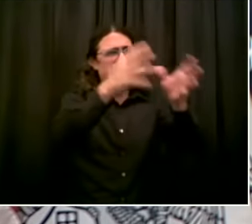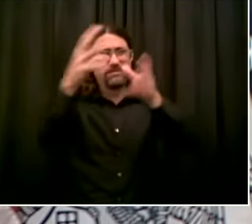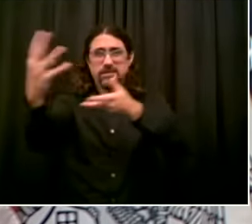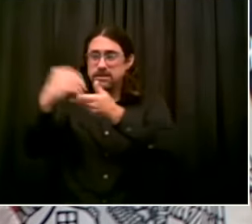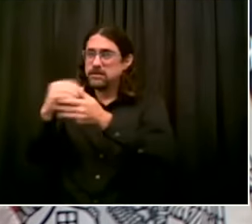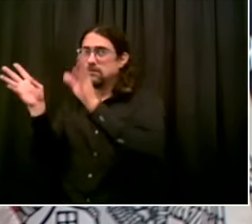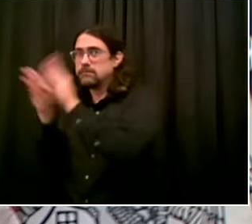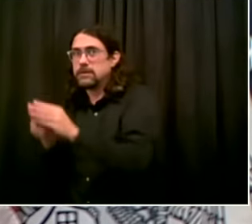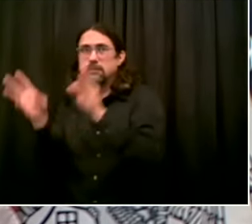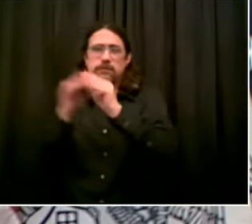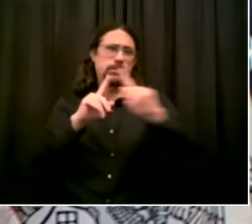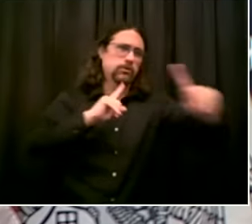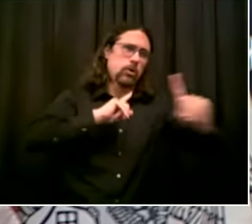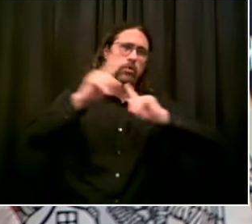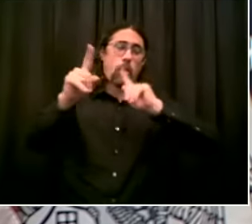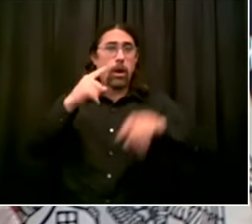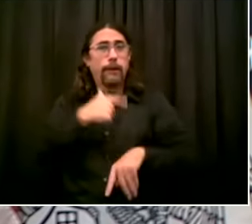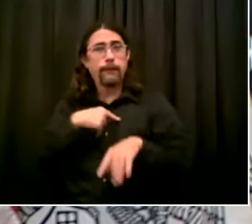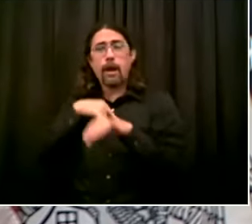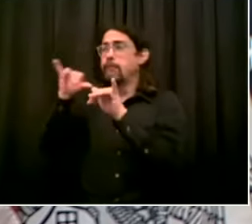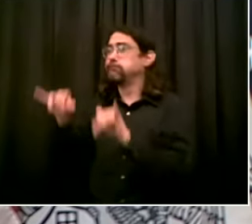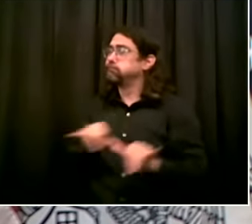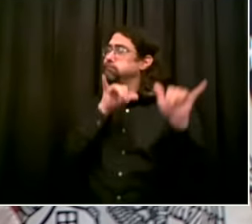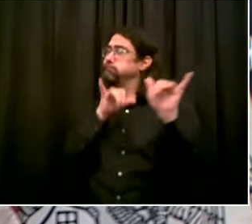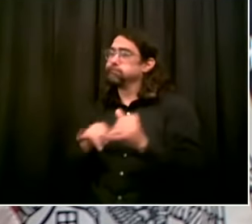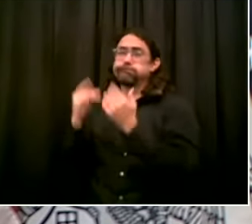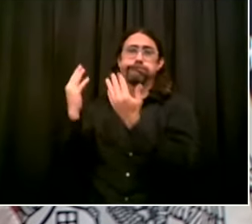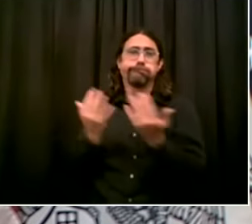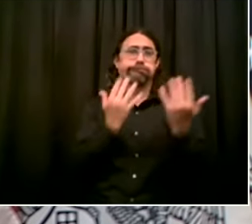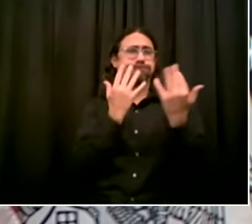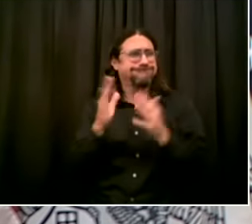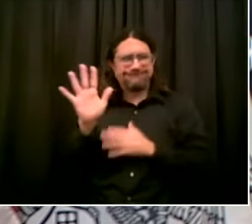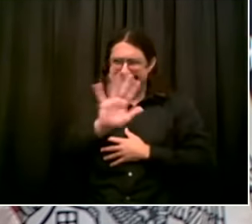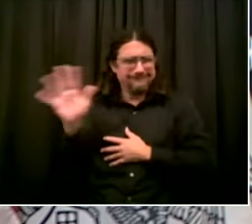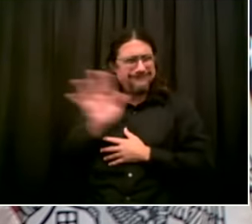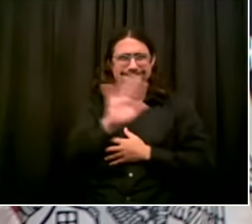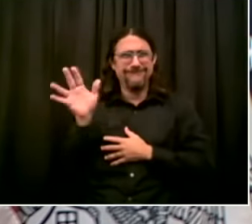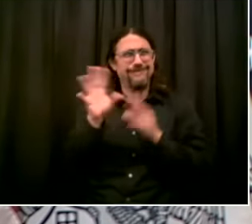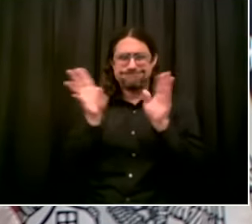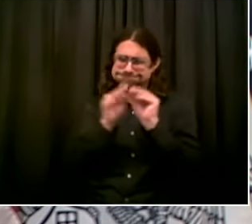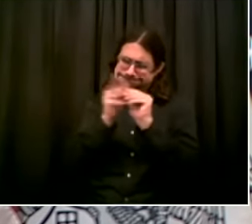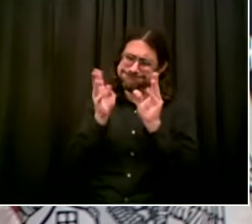INFORMATION HAS EITHER ALREADY BEEN RELEASED THIS MORNING OR WILL BE RELEASED TODAY.